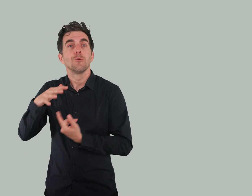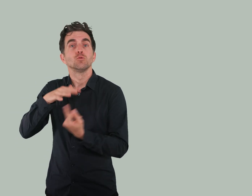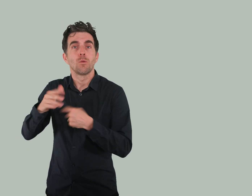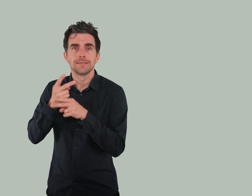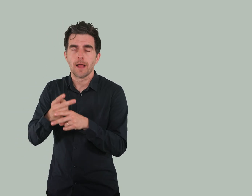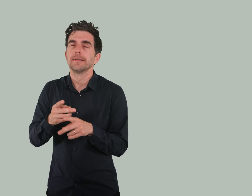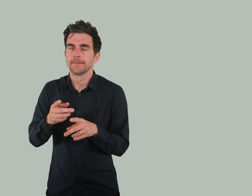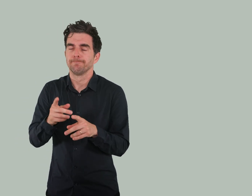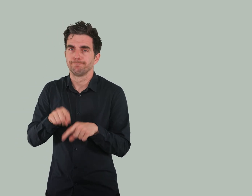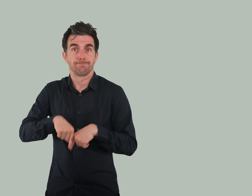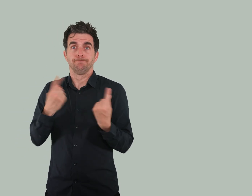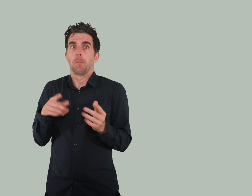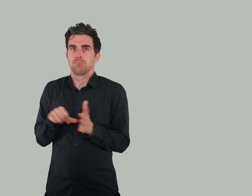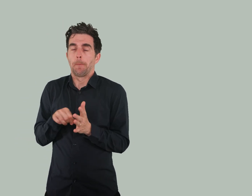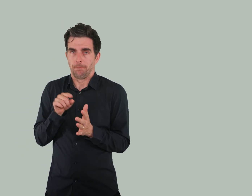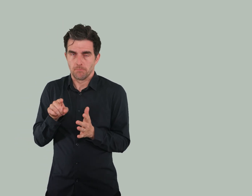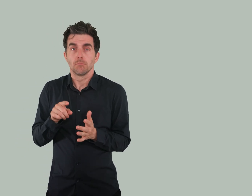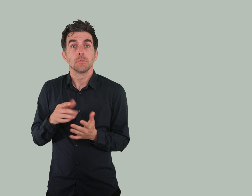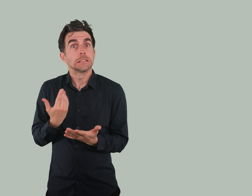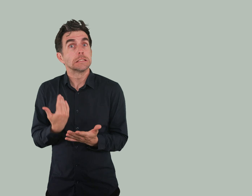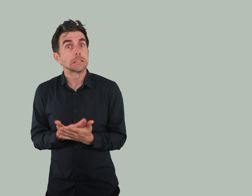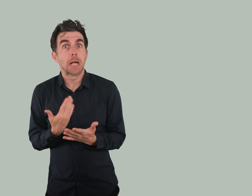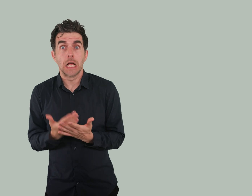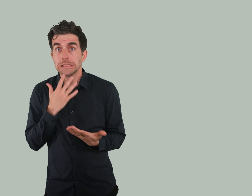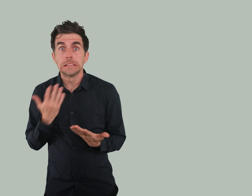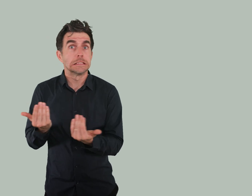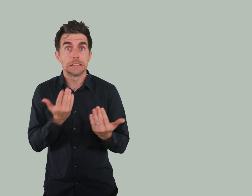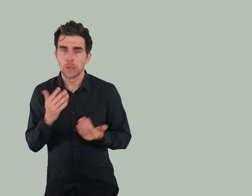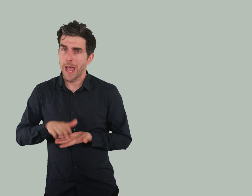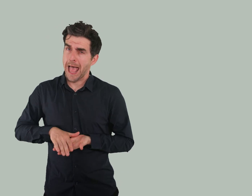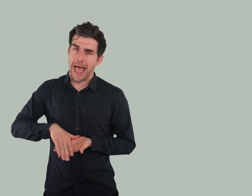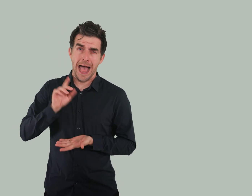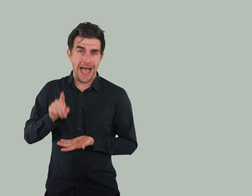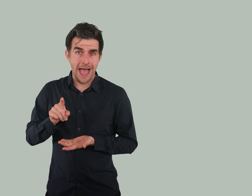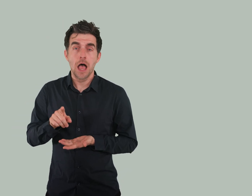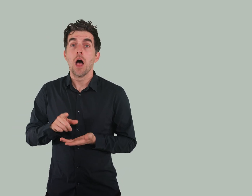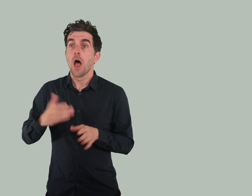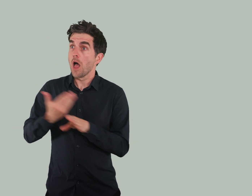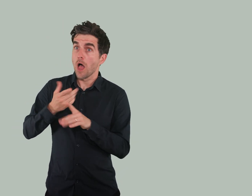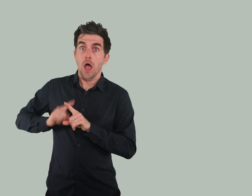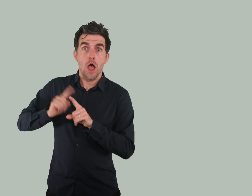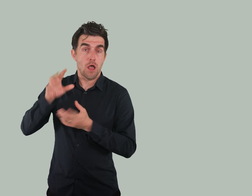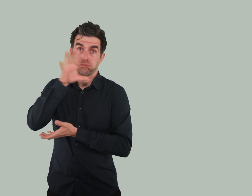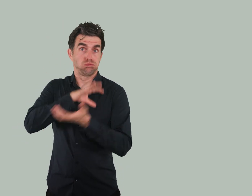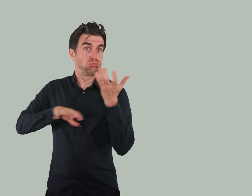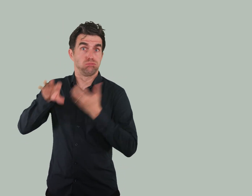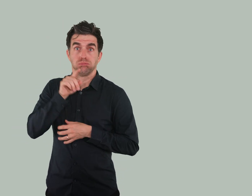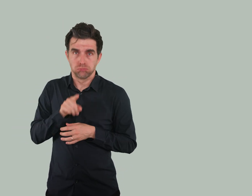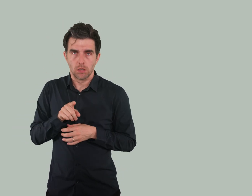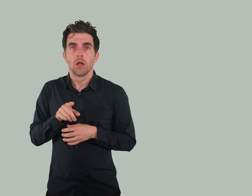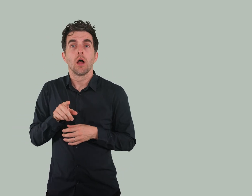Health and social care presents a different problem. Demand is high and vacancies are chronic,